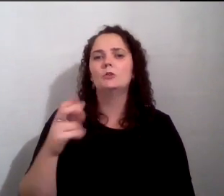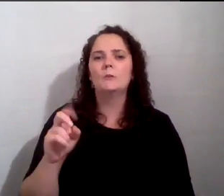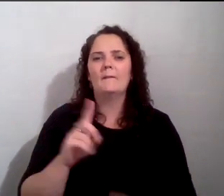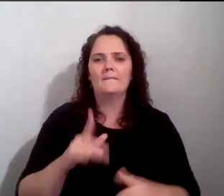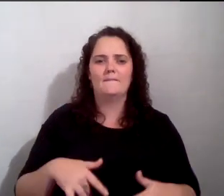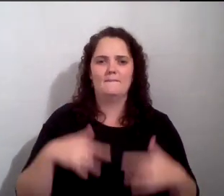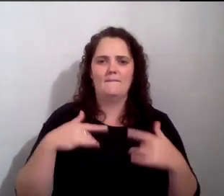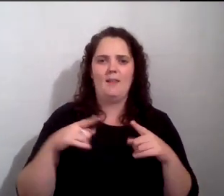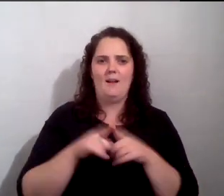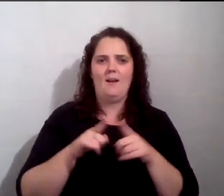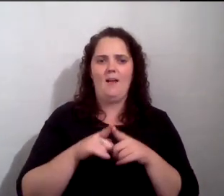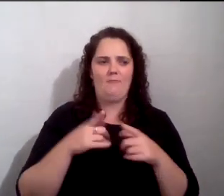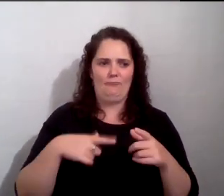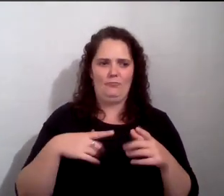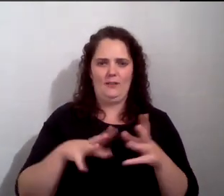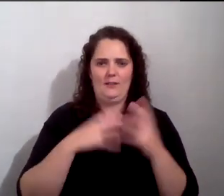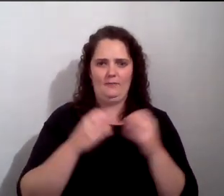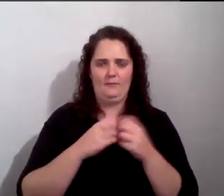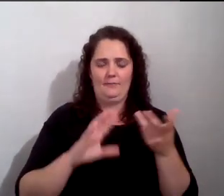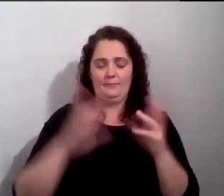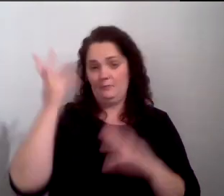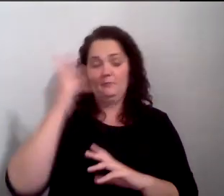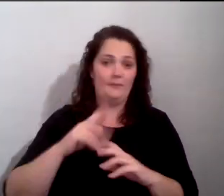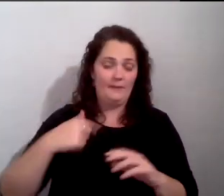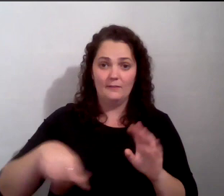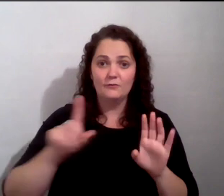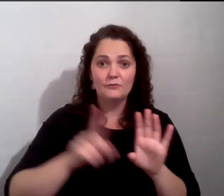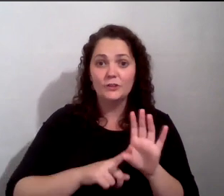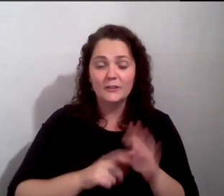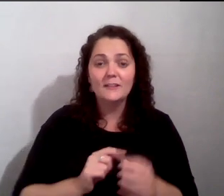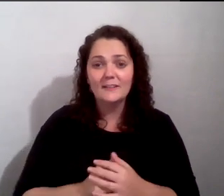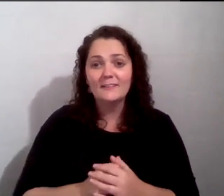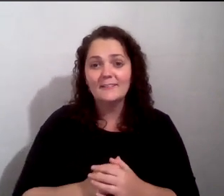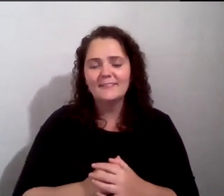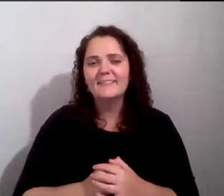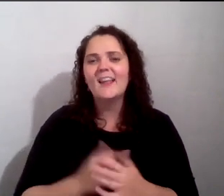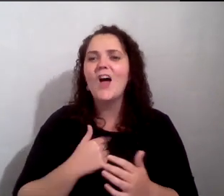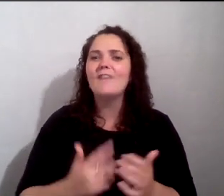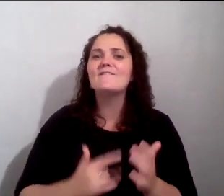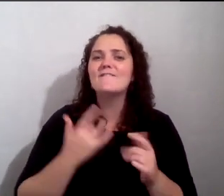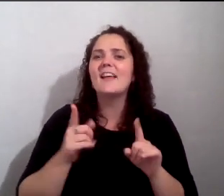what 2020 feels like collectively, that the floor’s just dropped out